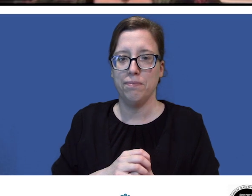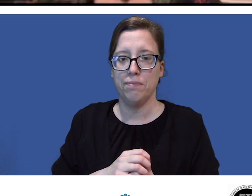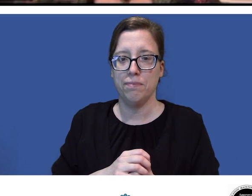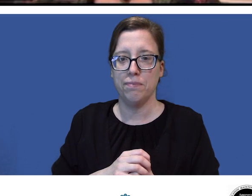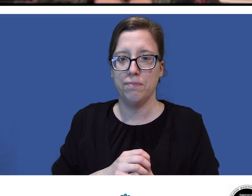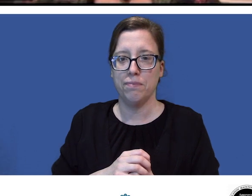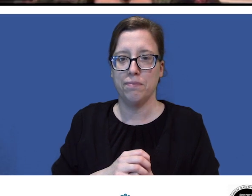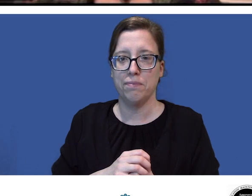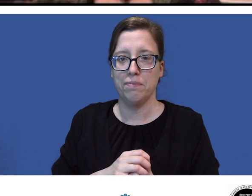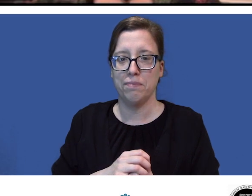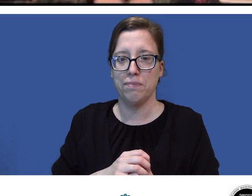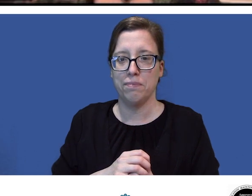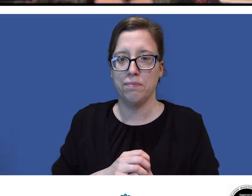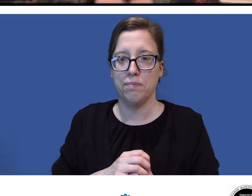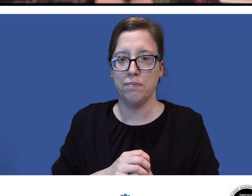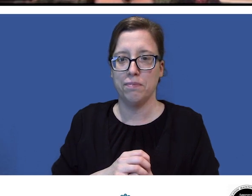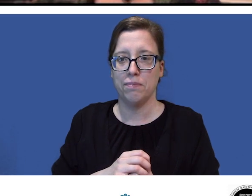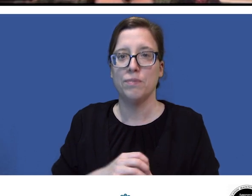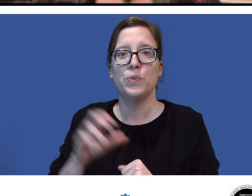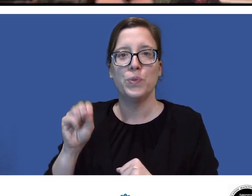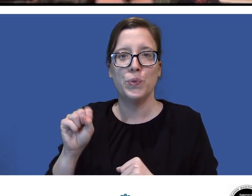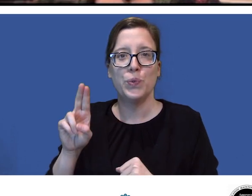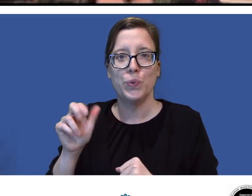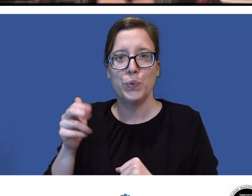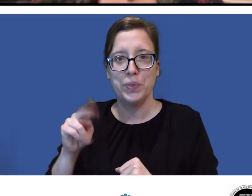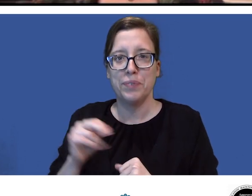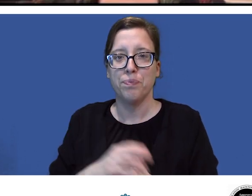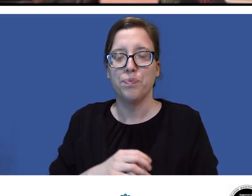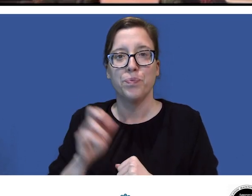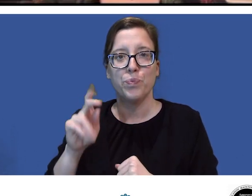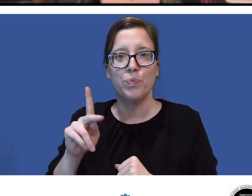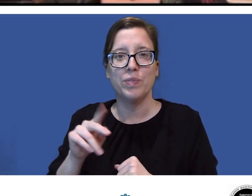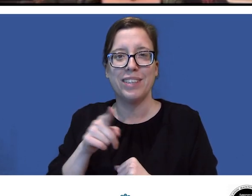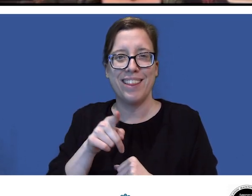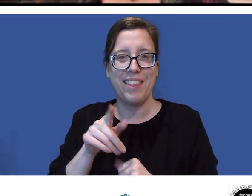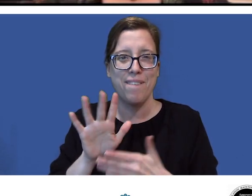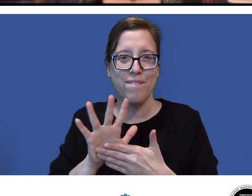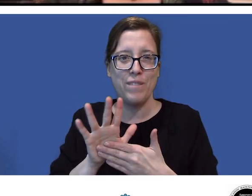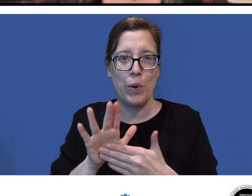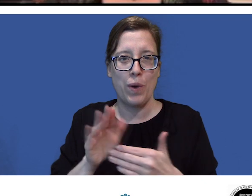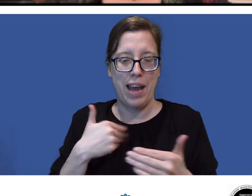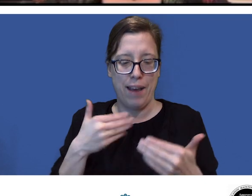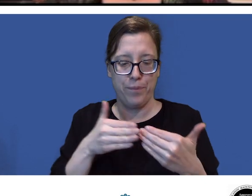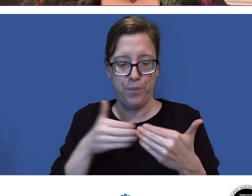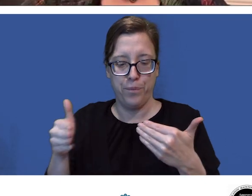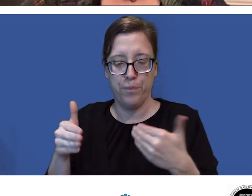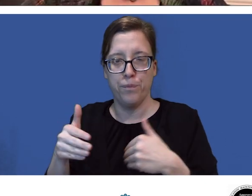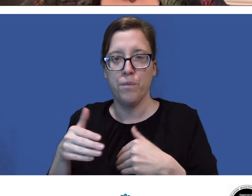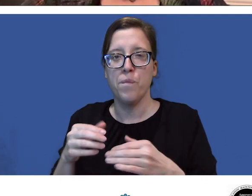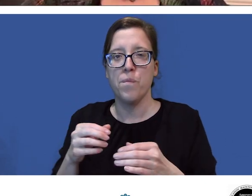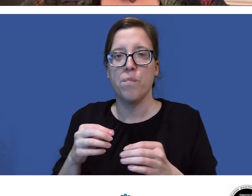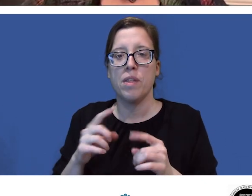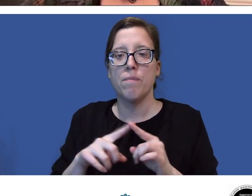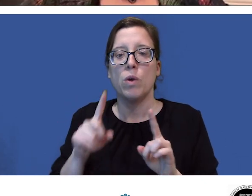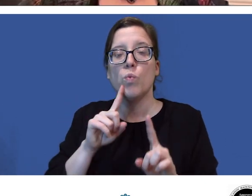And I was like, “What in the world?" But don’t do that here, you know what I’m saying? Yeah. Kingston: [Nodding] Yeah. DJ: Yeah, yeah. Susan: [It goes] on for a little bit more.